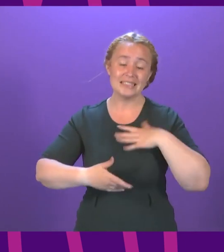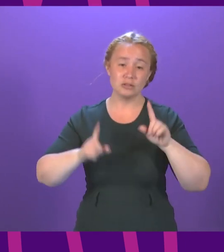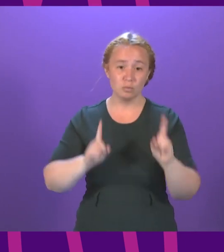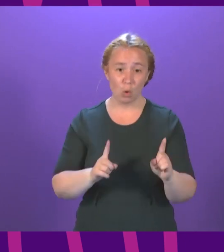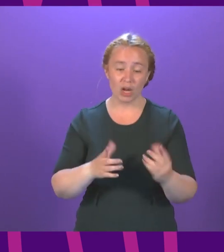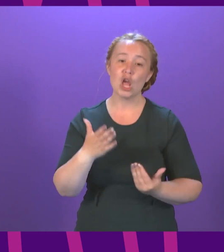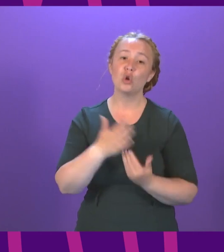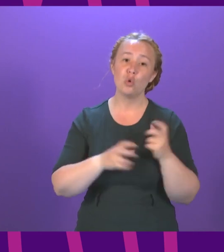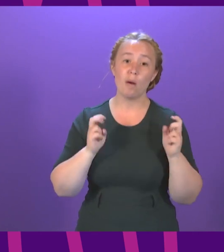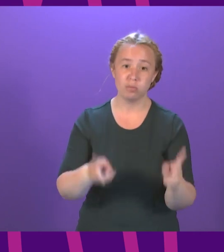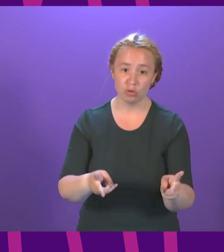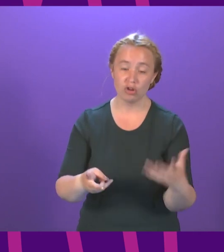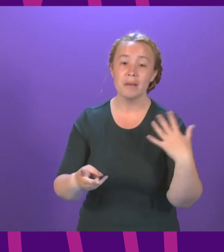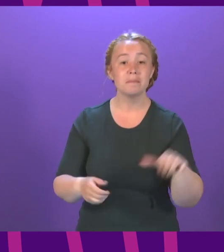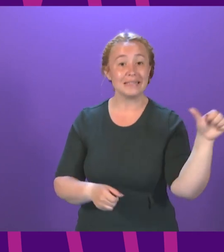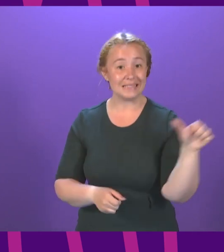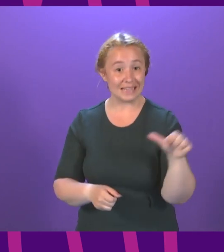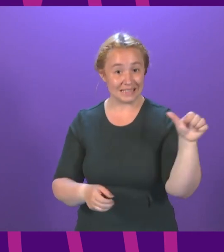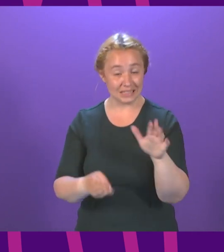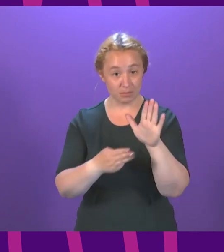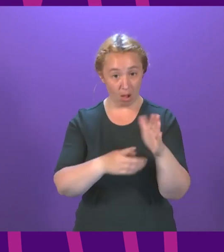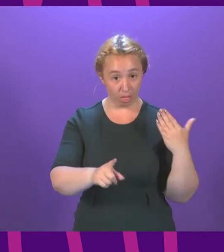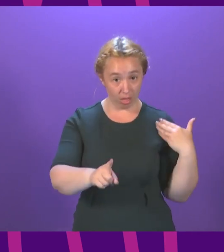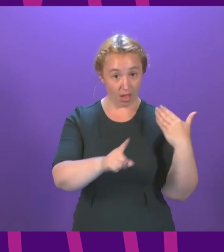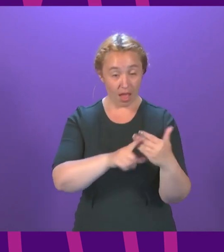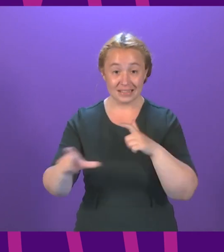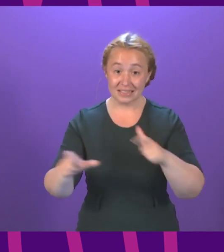After 16 months, we are still not maximising our testing capacity.